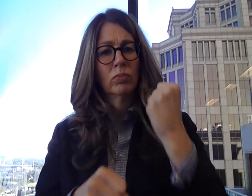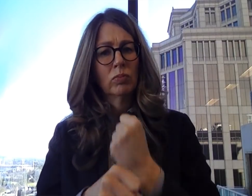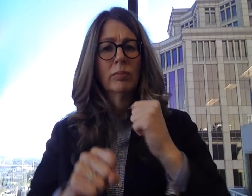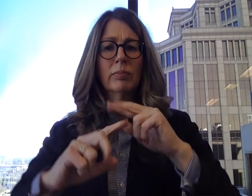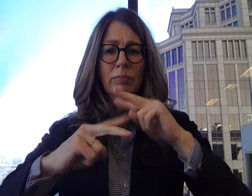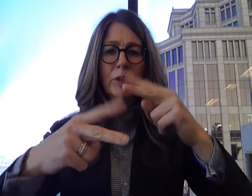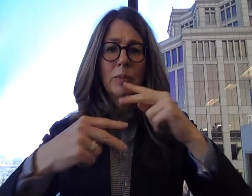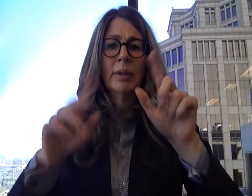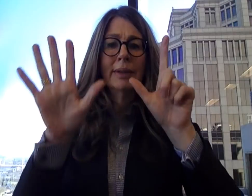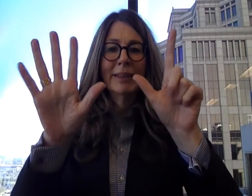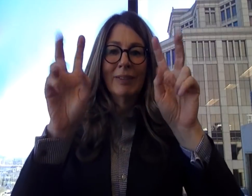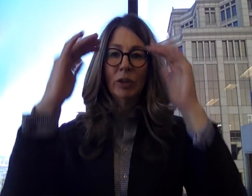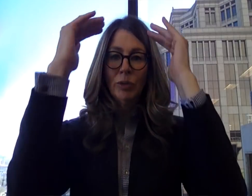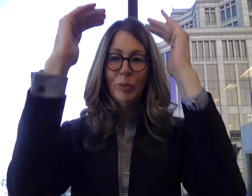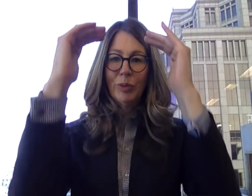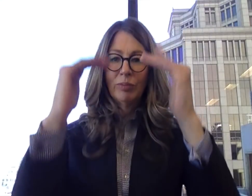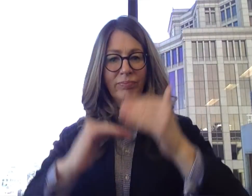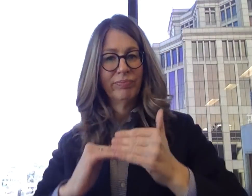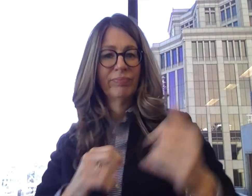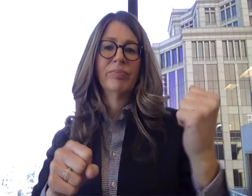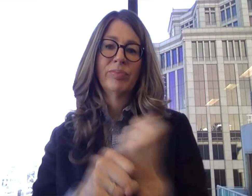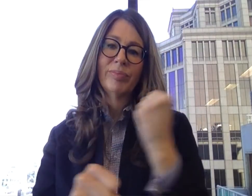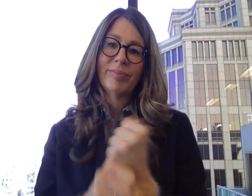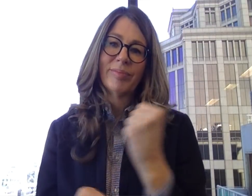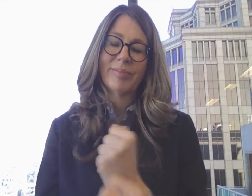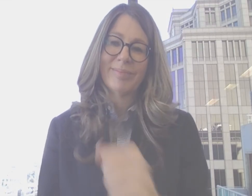and answer any questions that you may have.